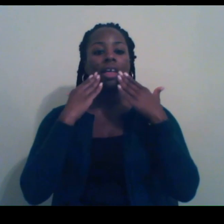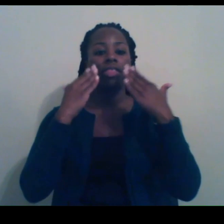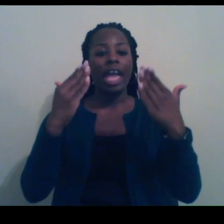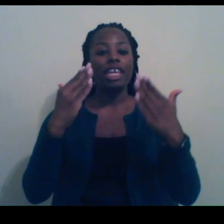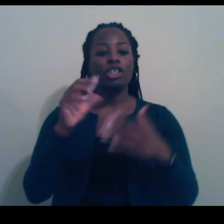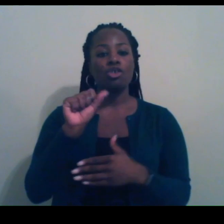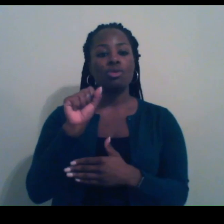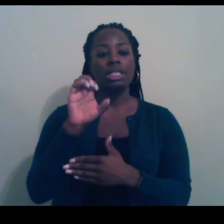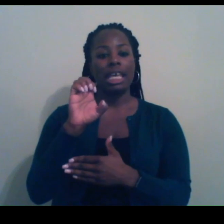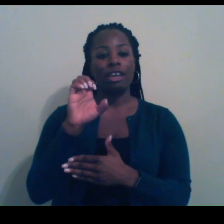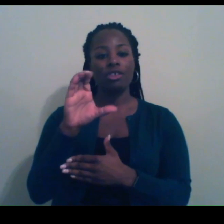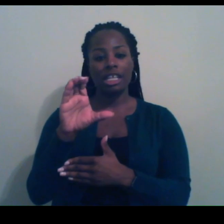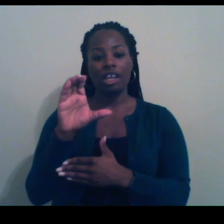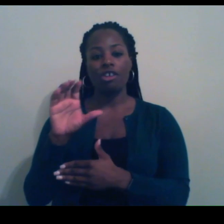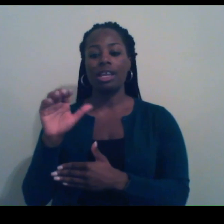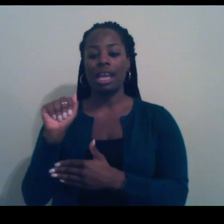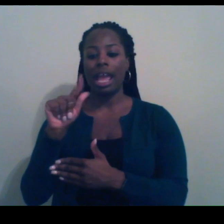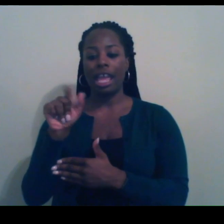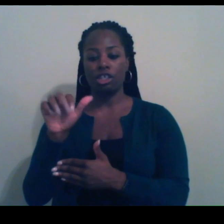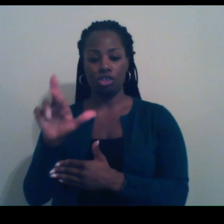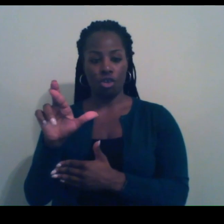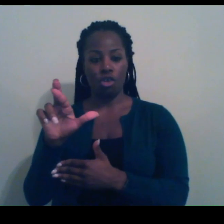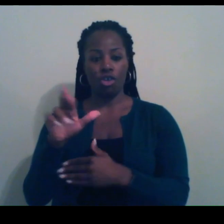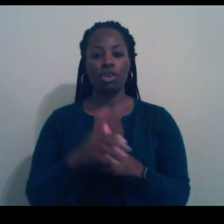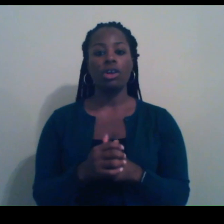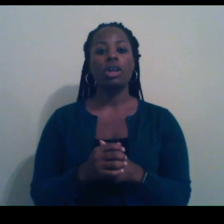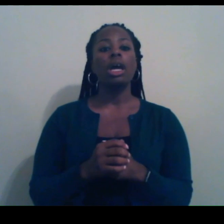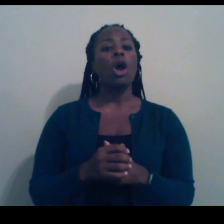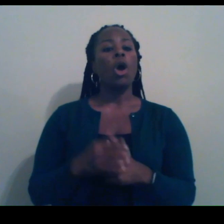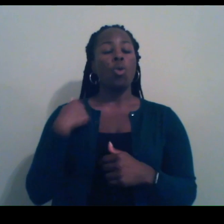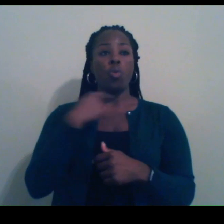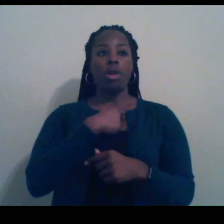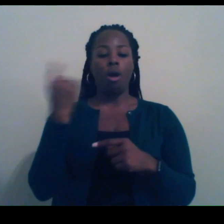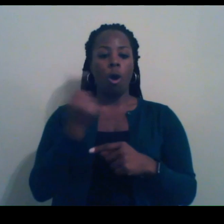Trump administration and CMS patients come first and the health and the safety